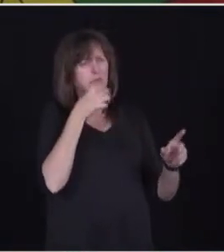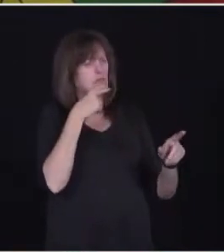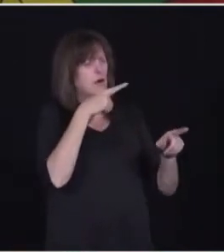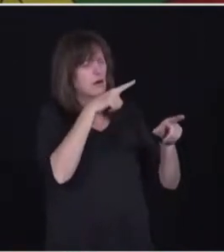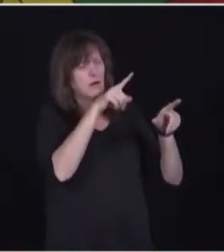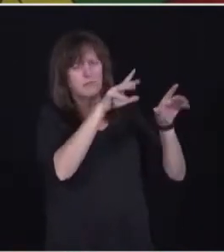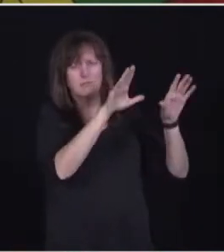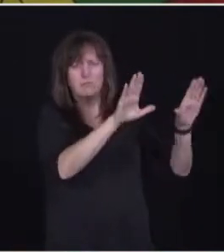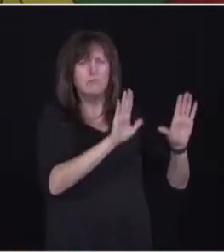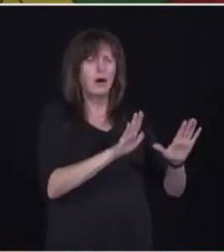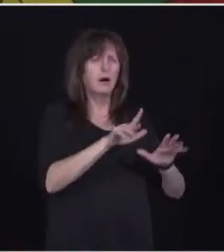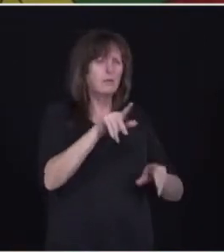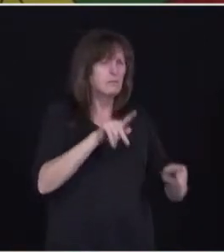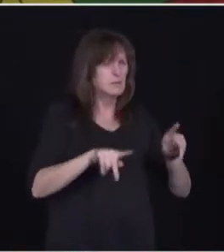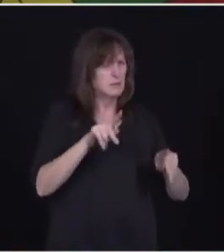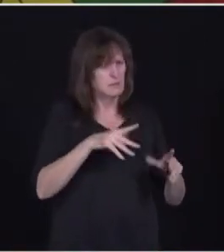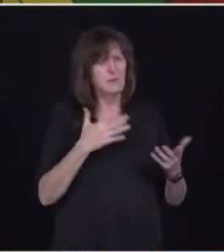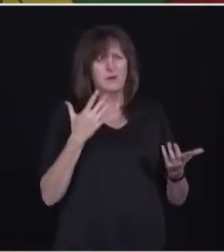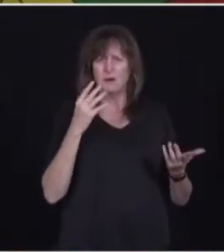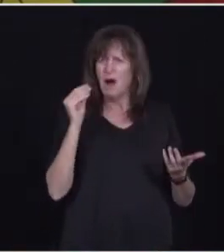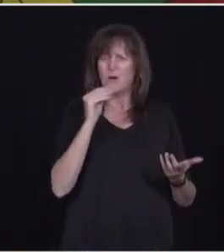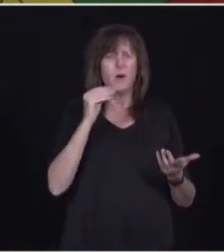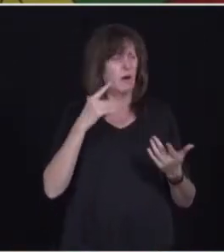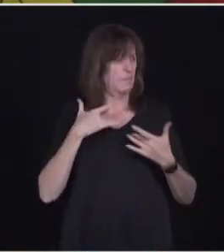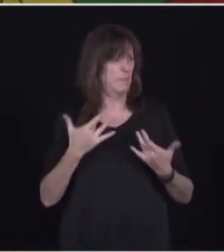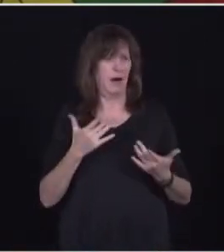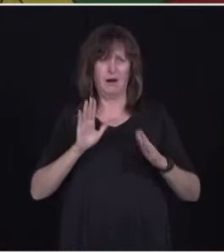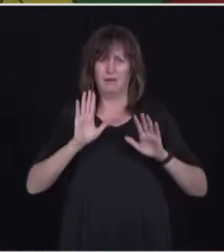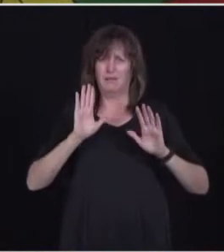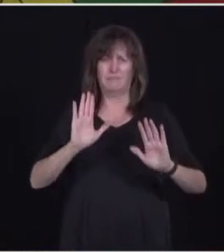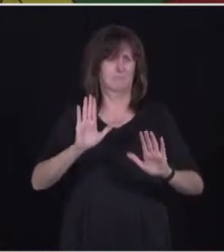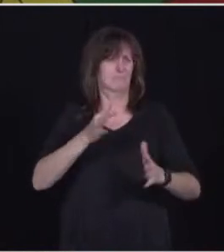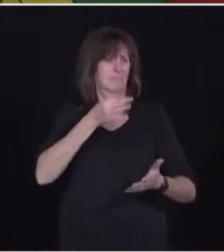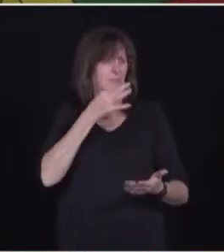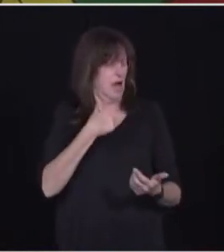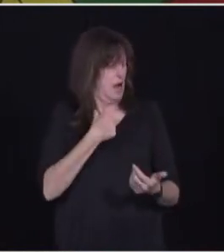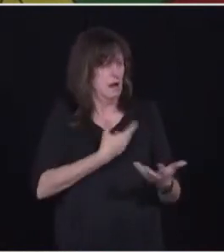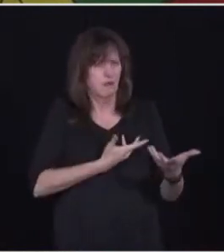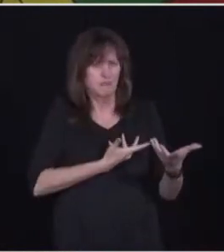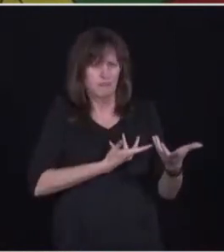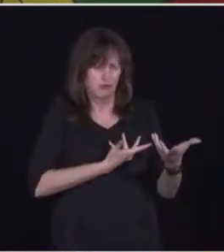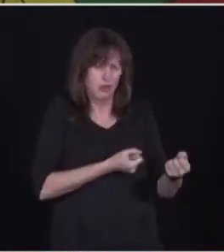amazed, we have such great talented people as I always said here in Ontario, and at 100%